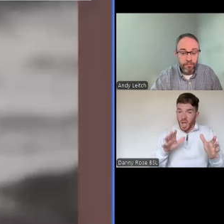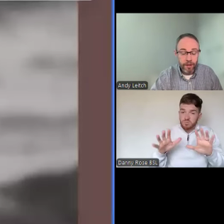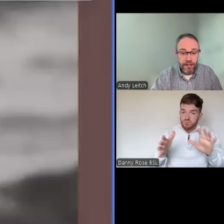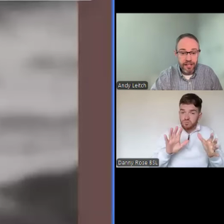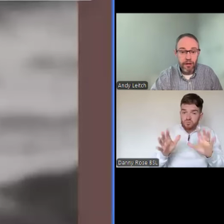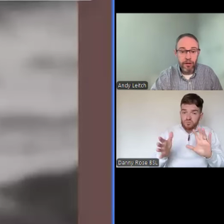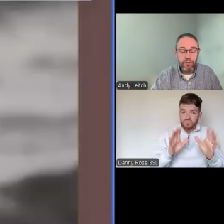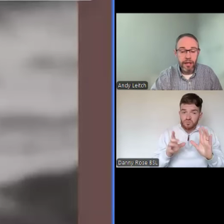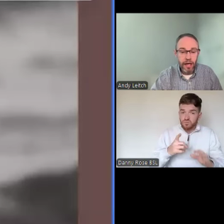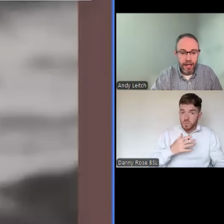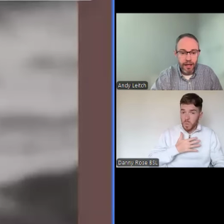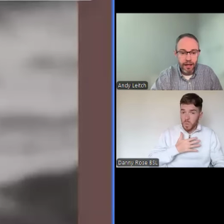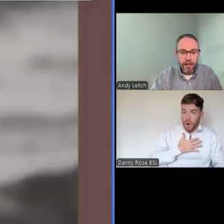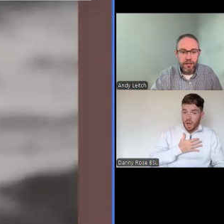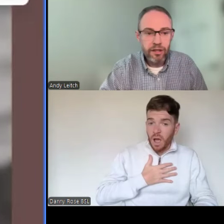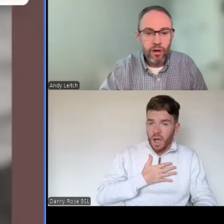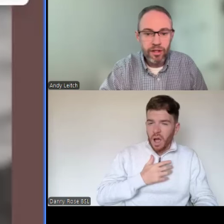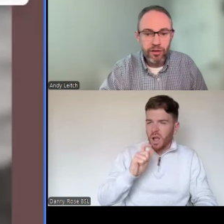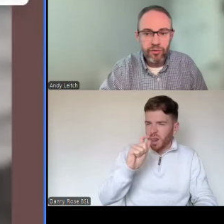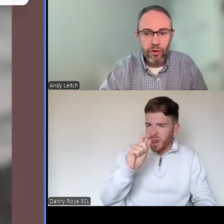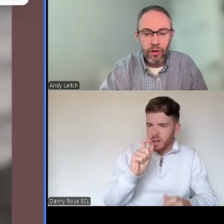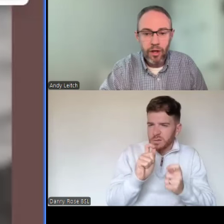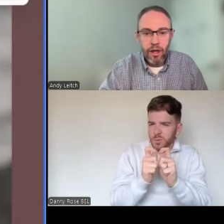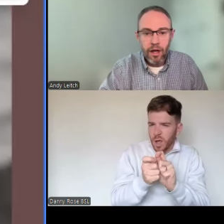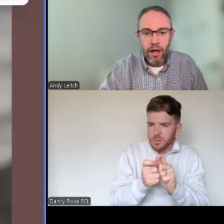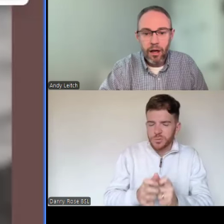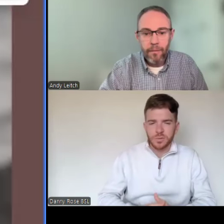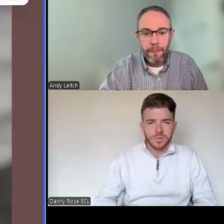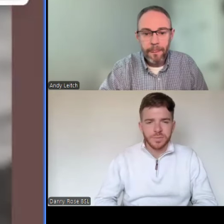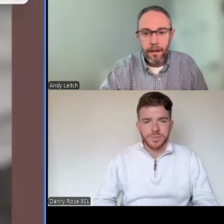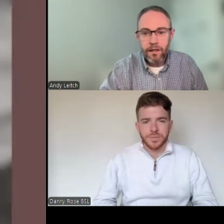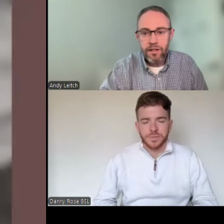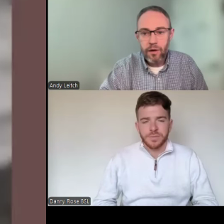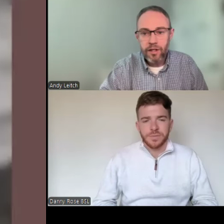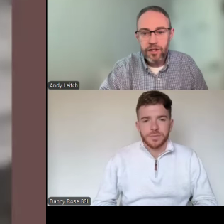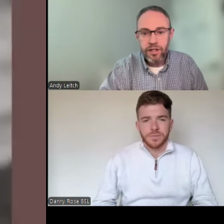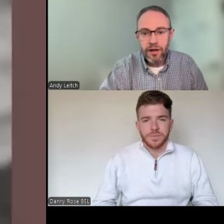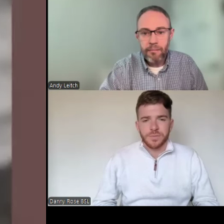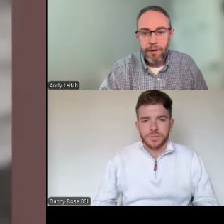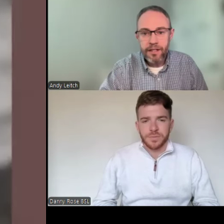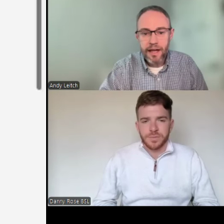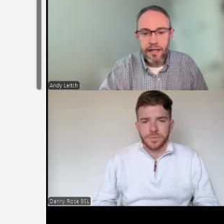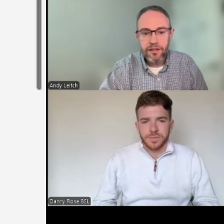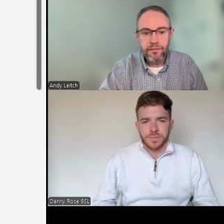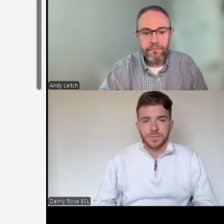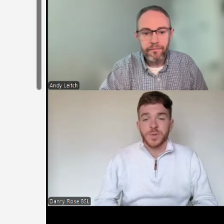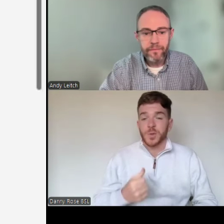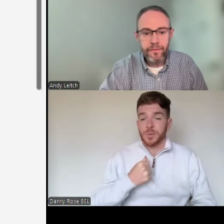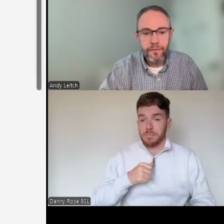my testimonial to be like, so that's quite useful. I just need to grab my text.